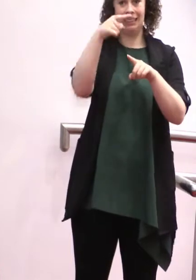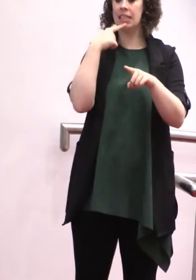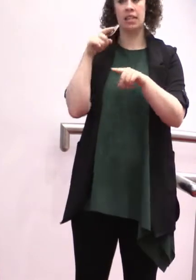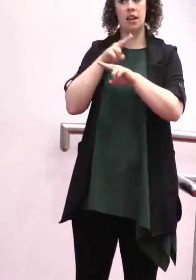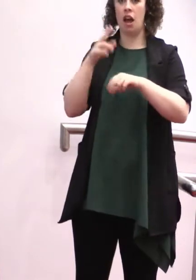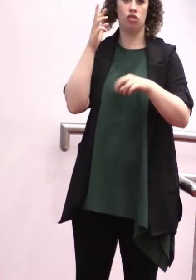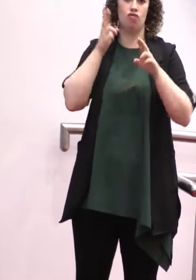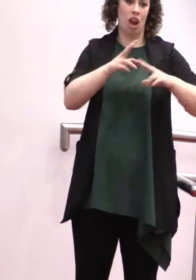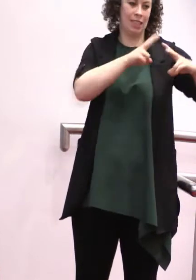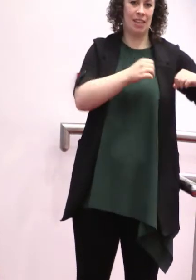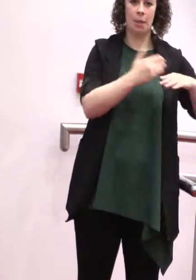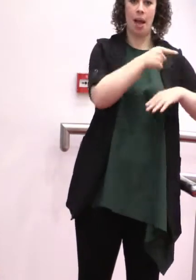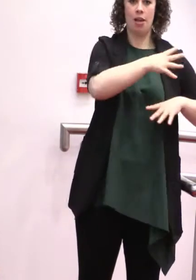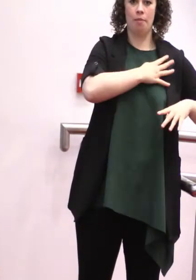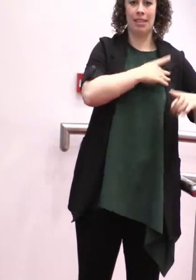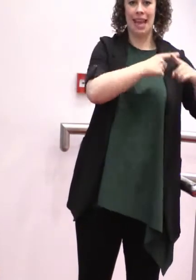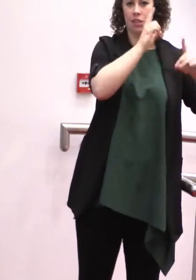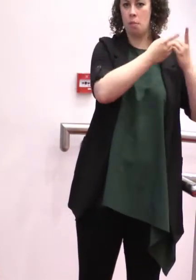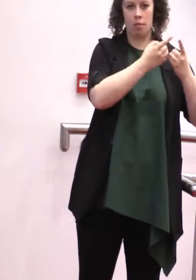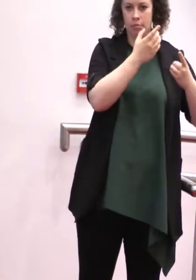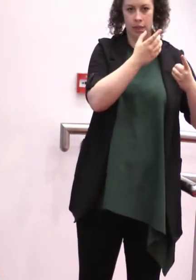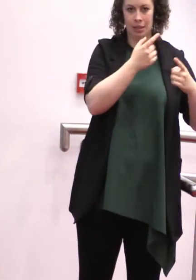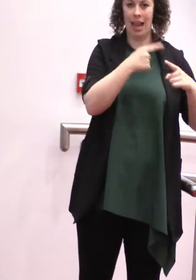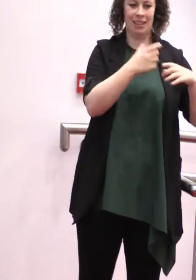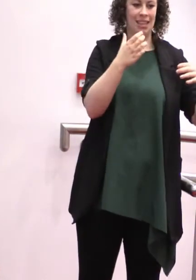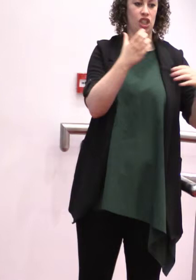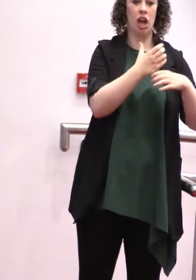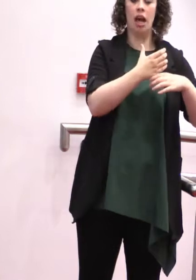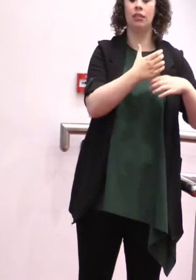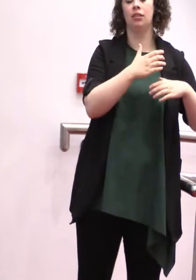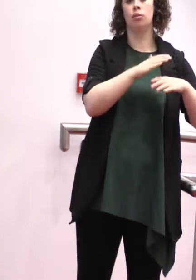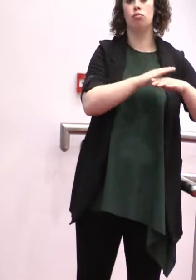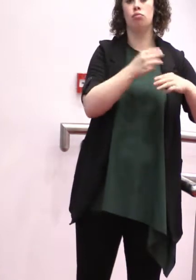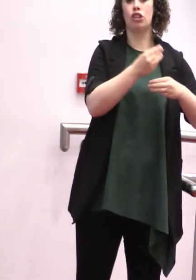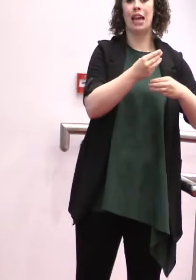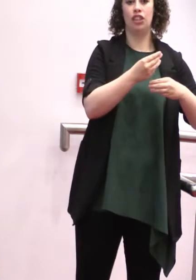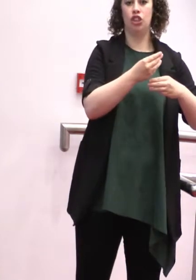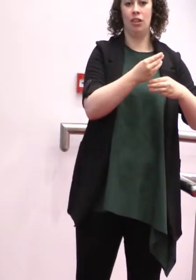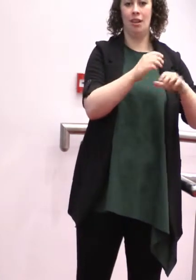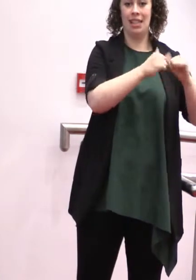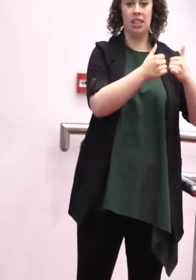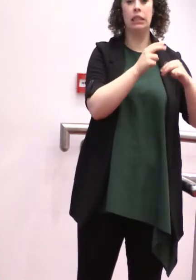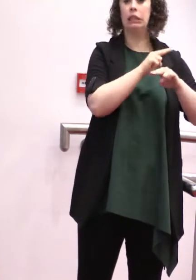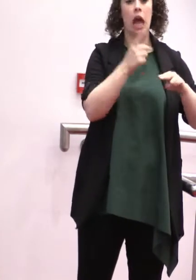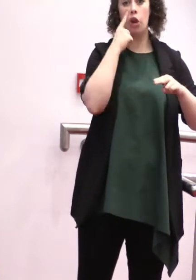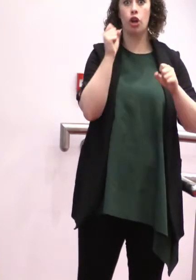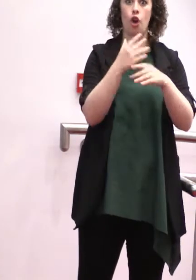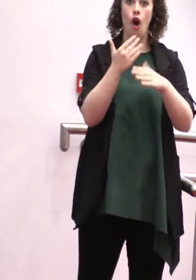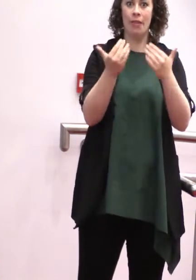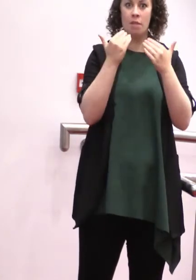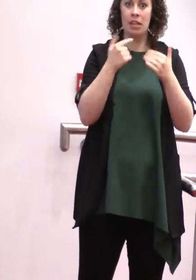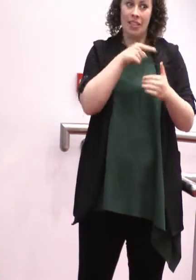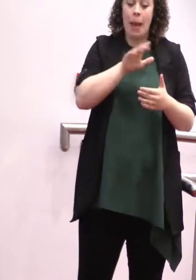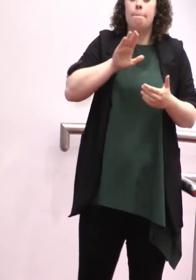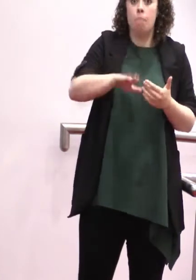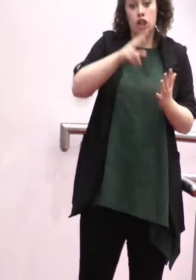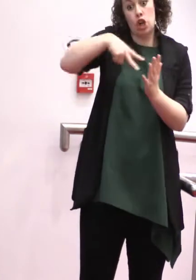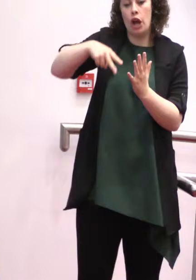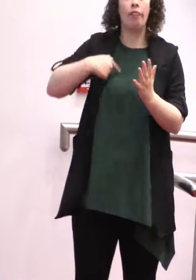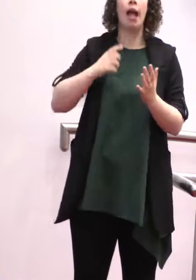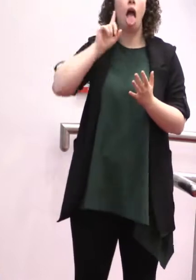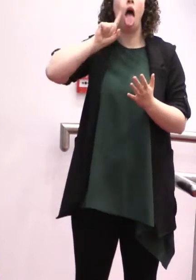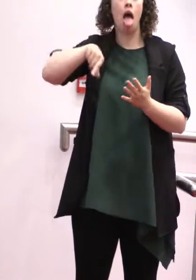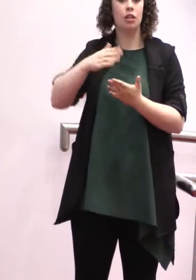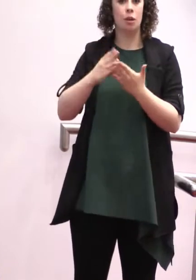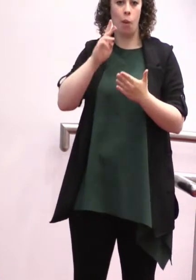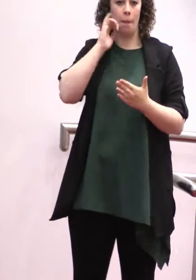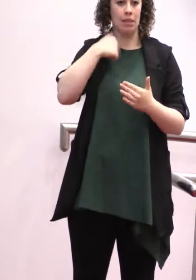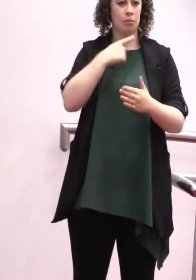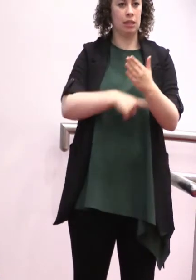and that they had not looked at the material they were obligated to do and they stated